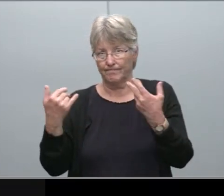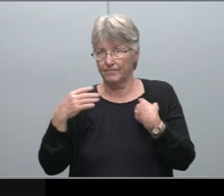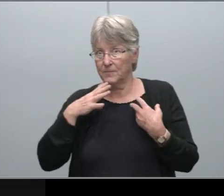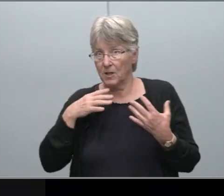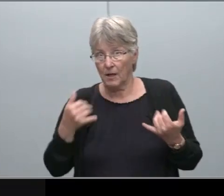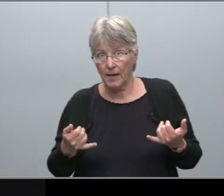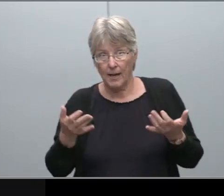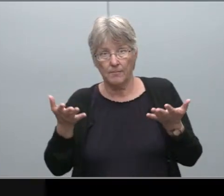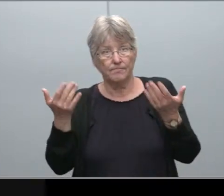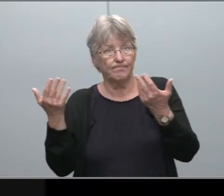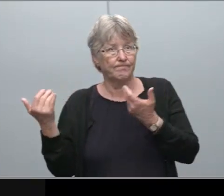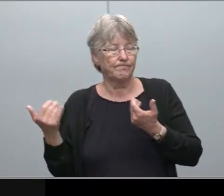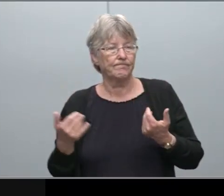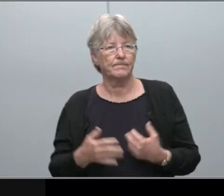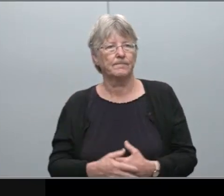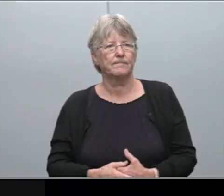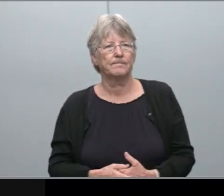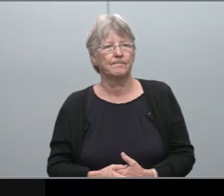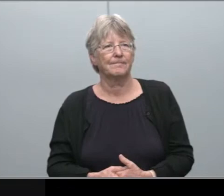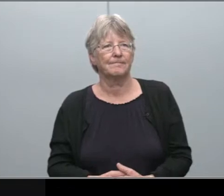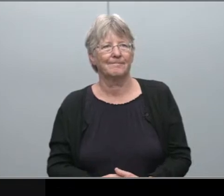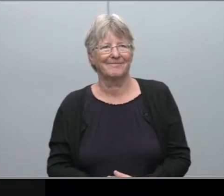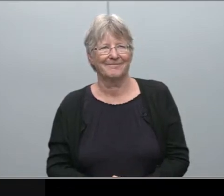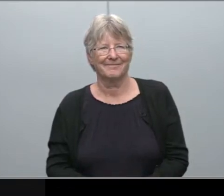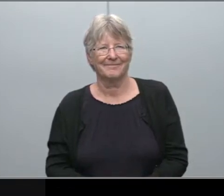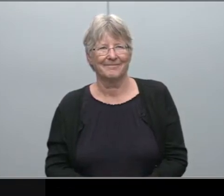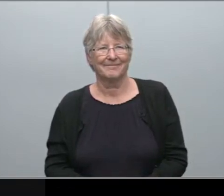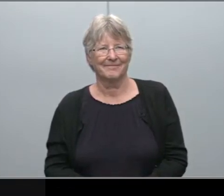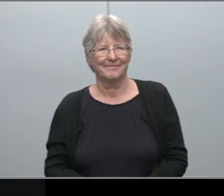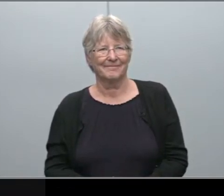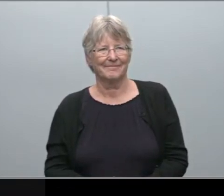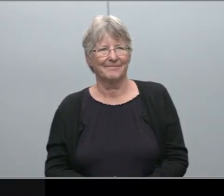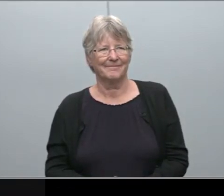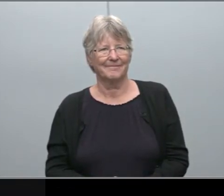for having Mr. Tagorda and Ms. Arkus